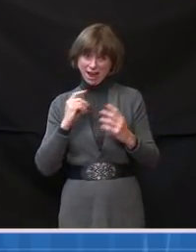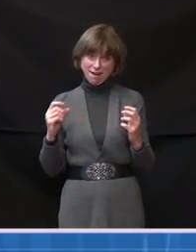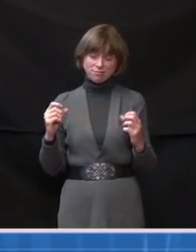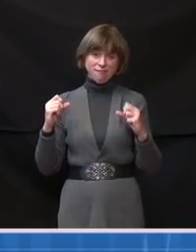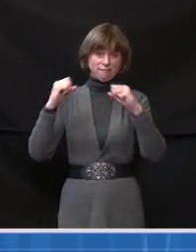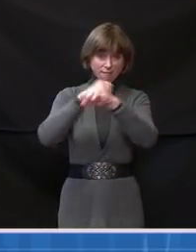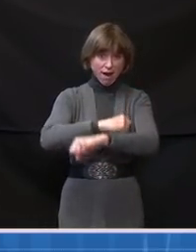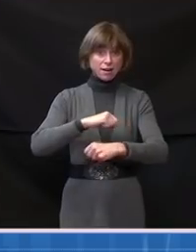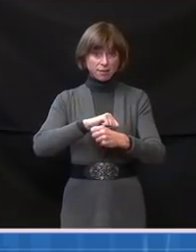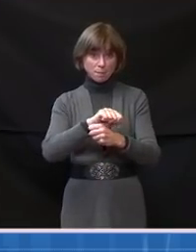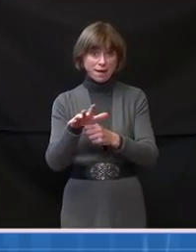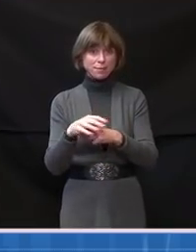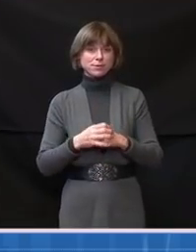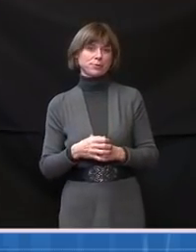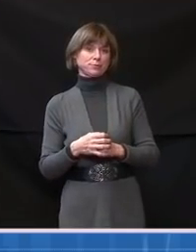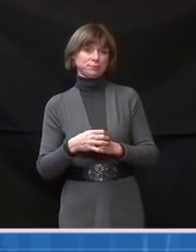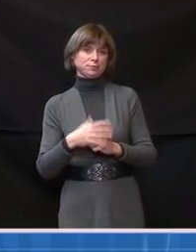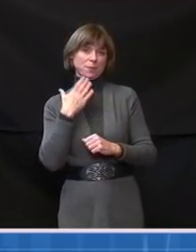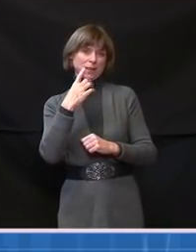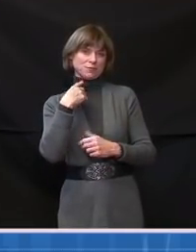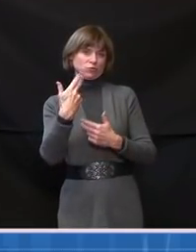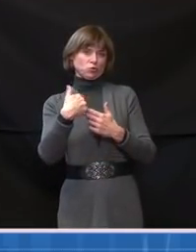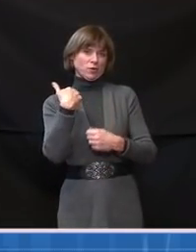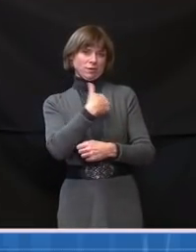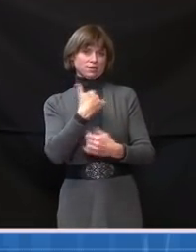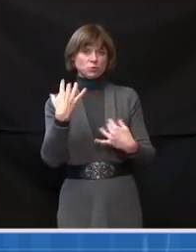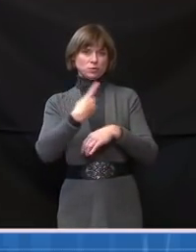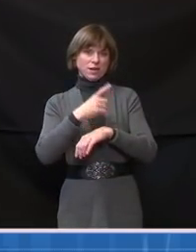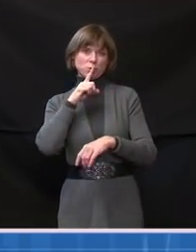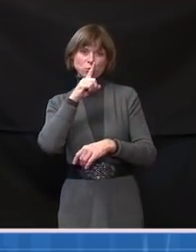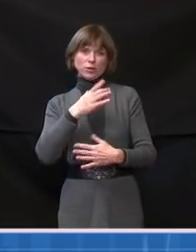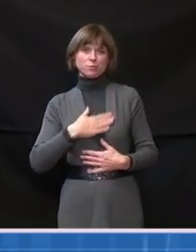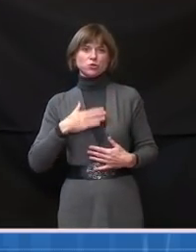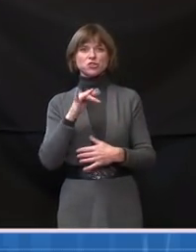Thank you for joining us today. Really appreciate it. Thank you.